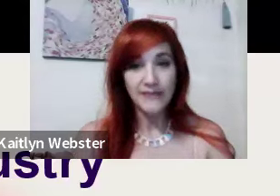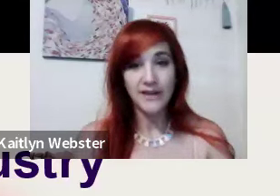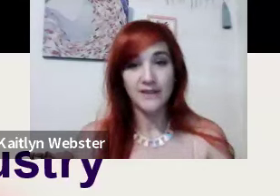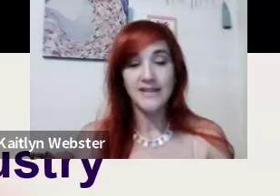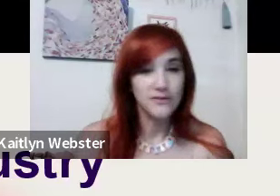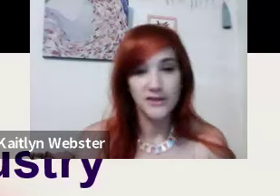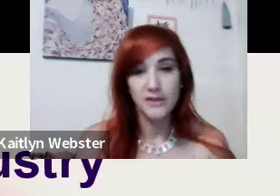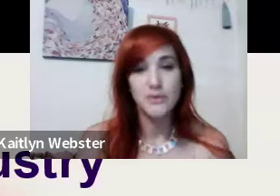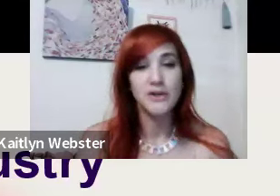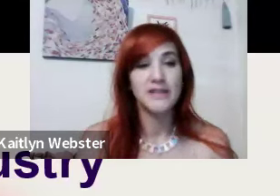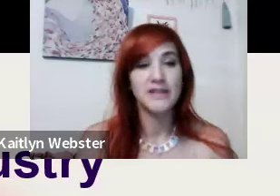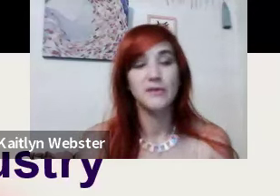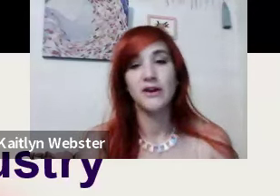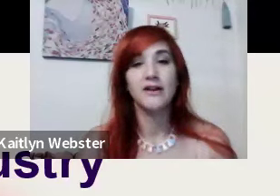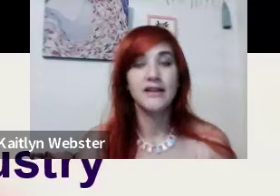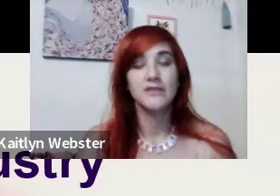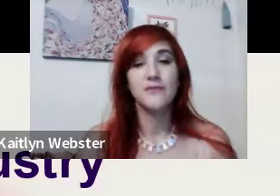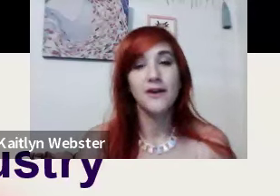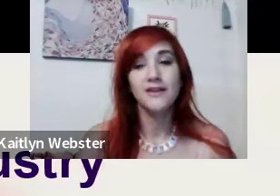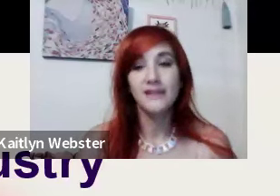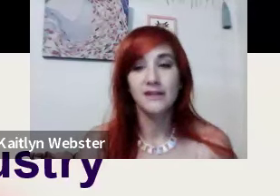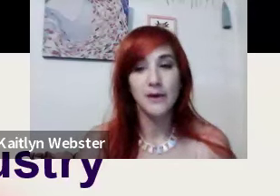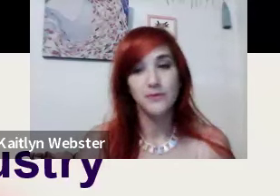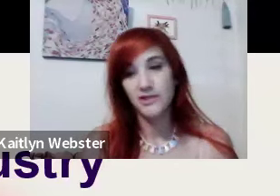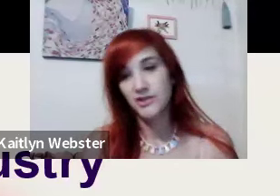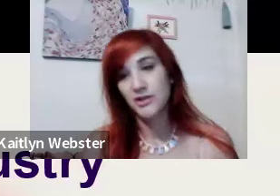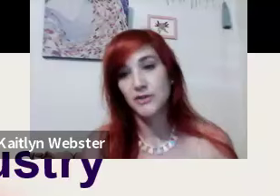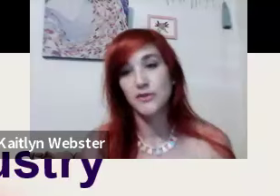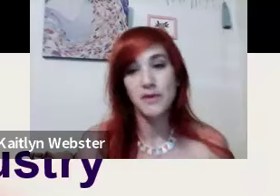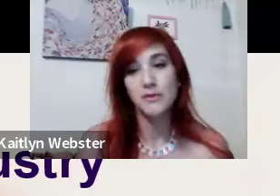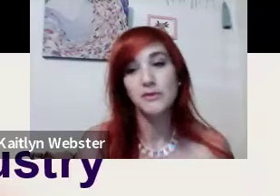and they're taking over the communities but there's very little outreach to the people who